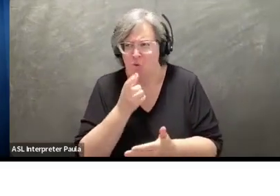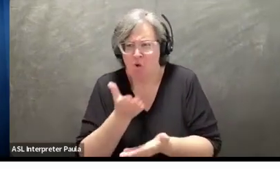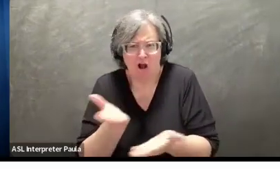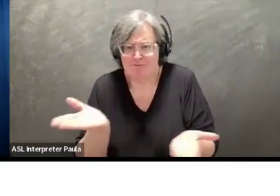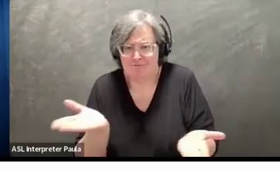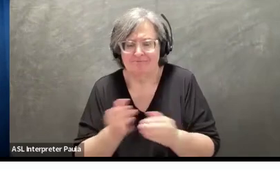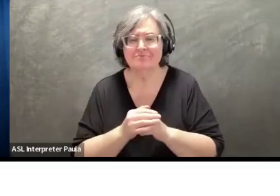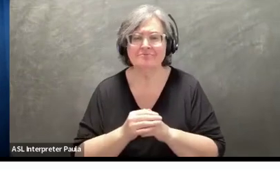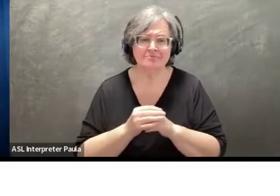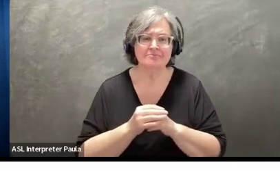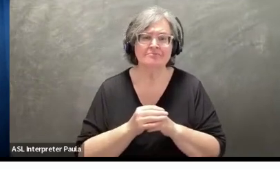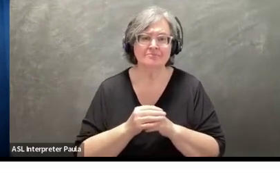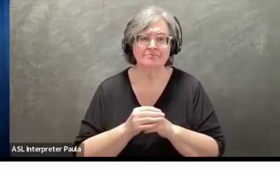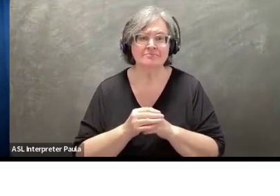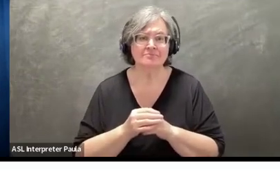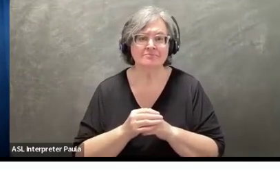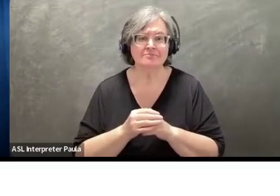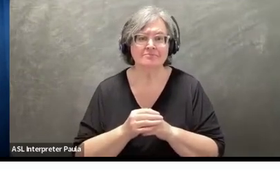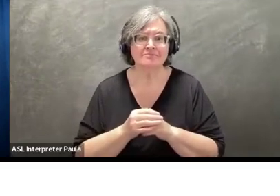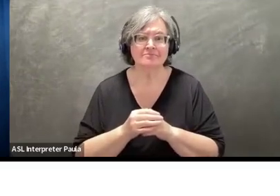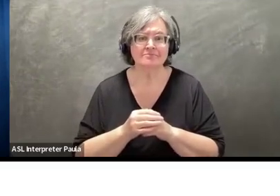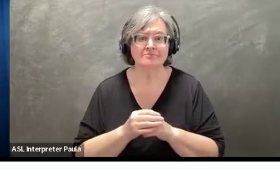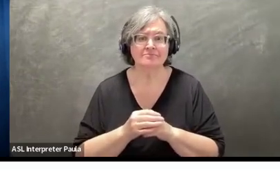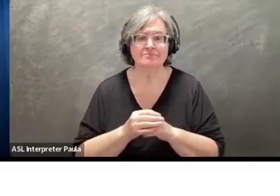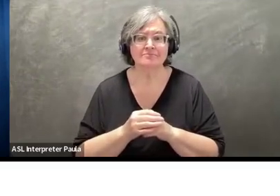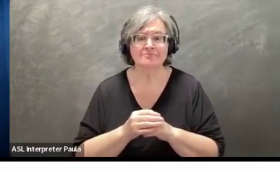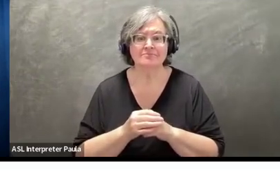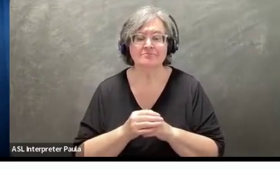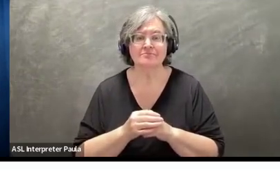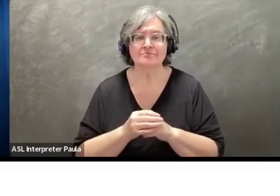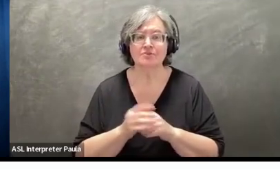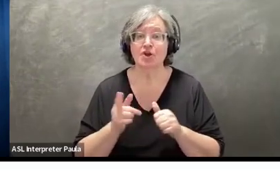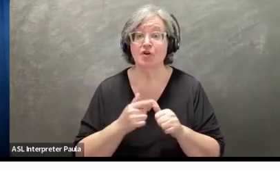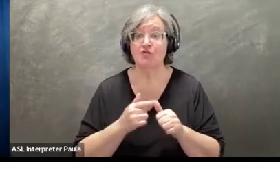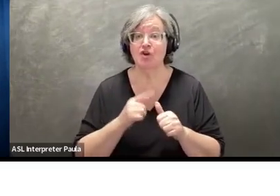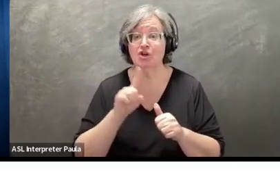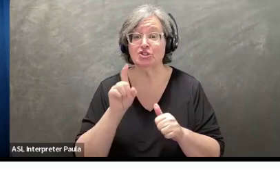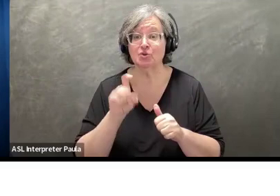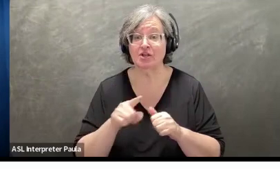here today. And the first question in the poll you may